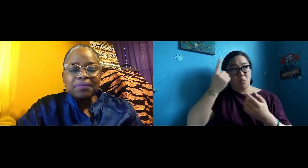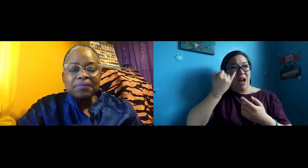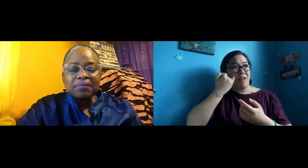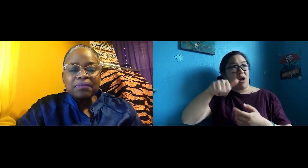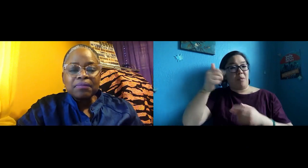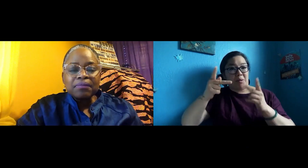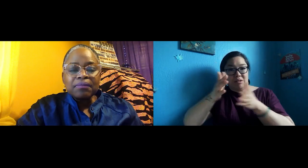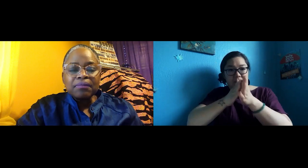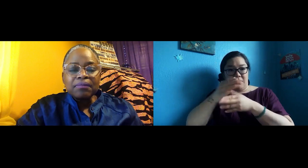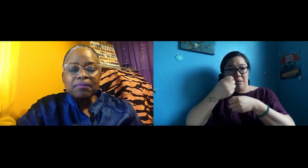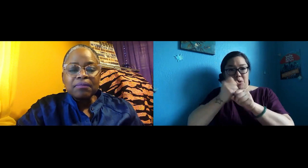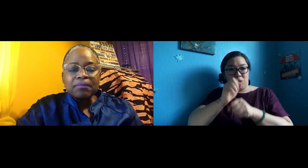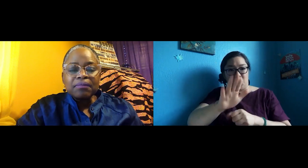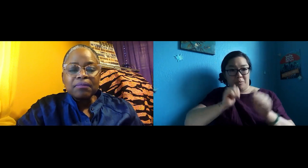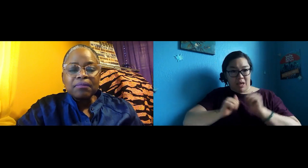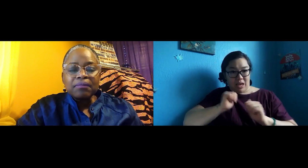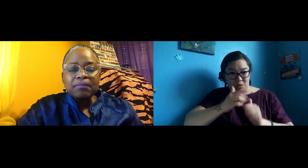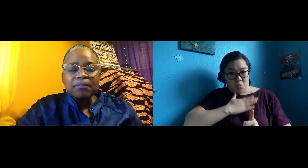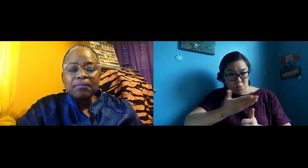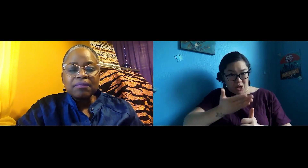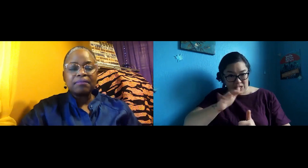If there were people out there who were interested in producing your play,